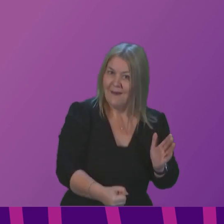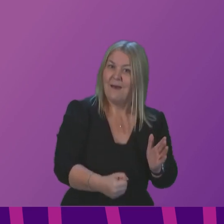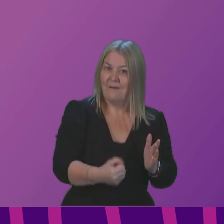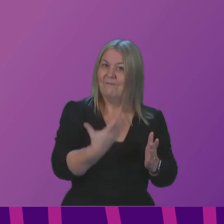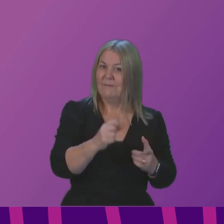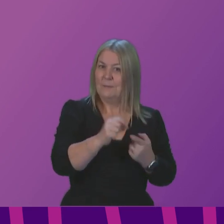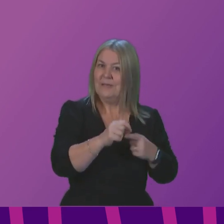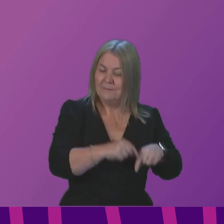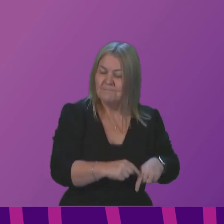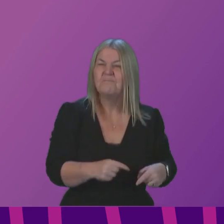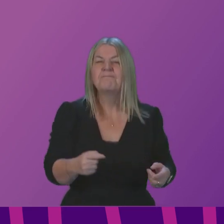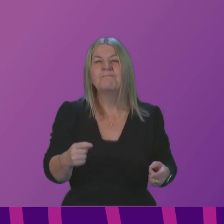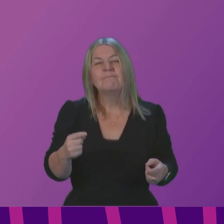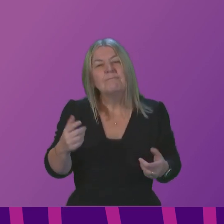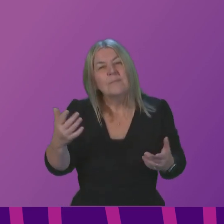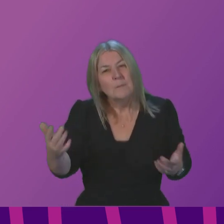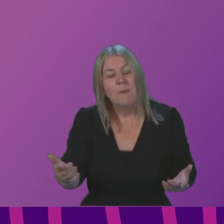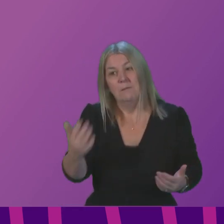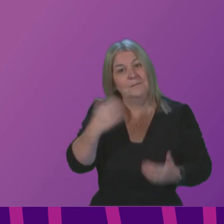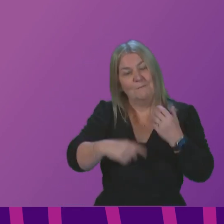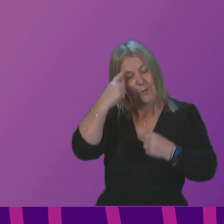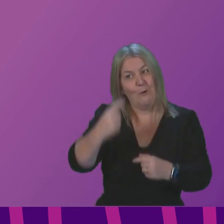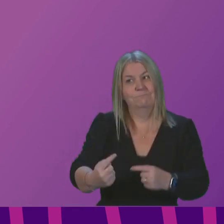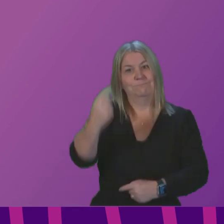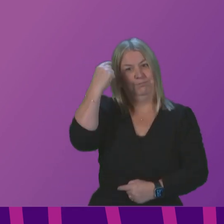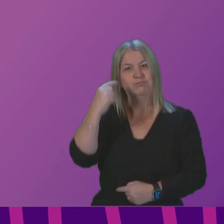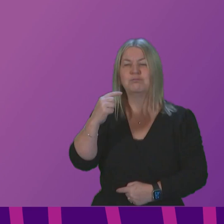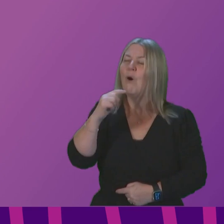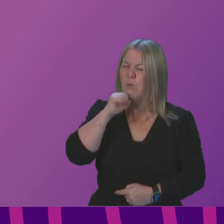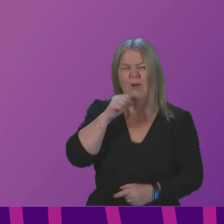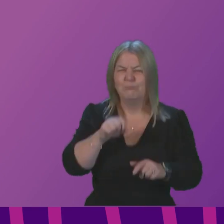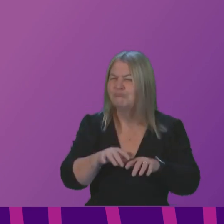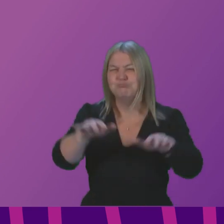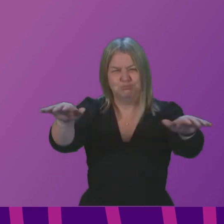predict that it had any chance of becoming operational. Therefore, I take those points extremely seriously.